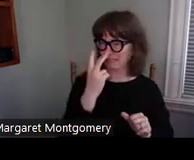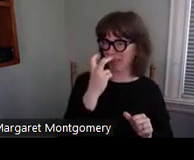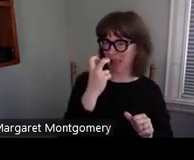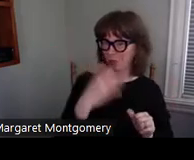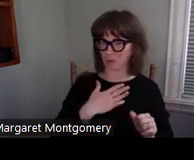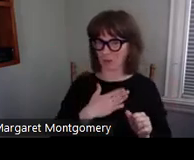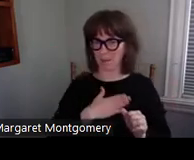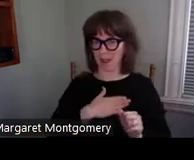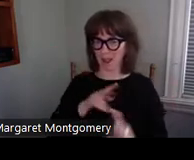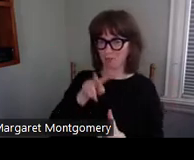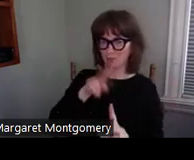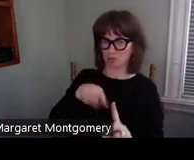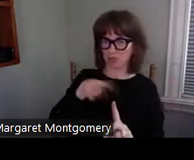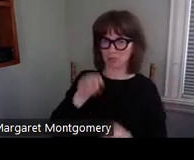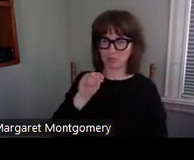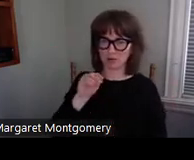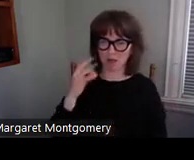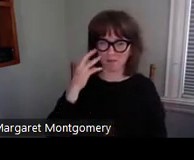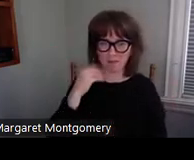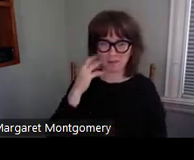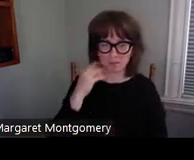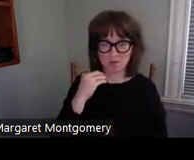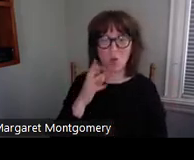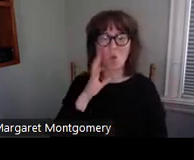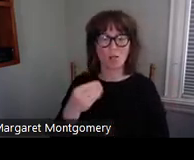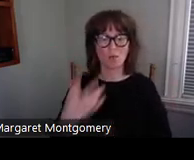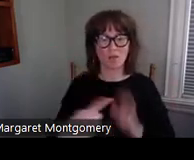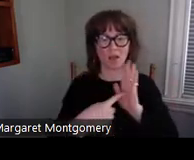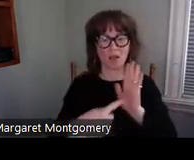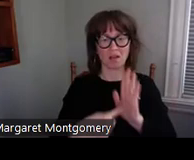12:42:00 So let's walk through some of the most common signs of emotional abuse to make